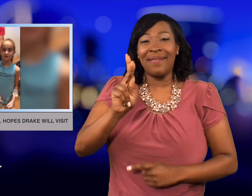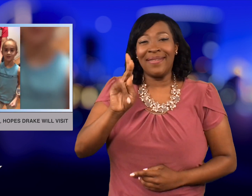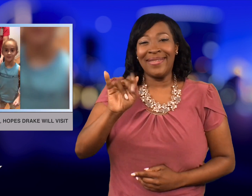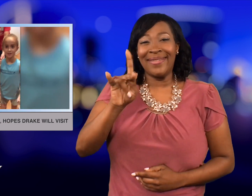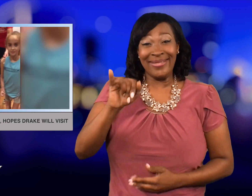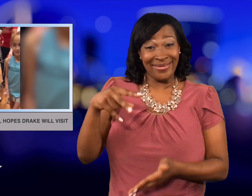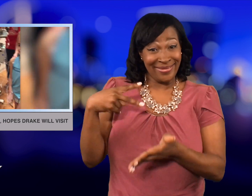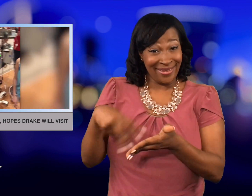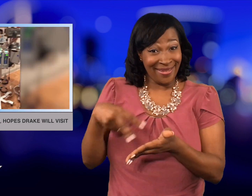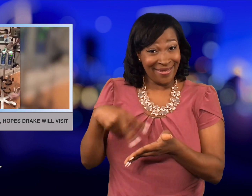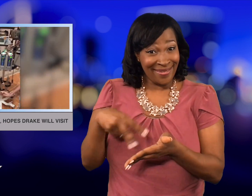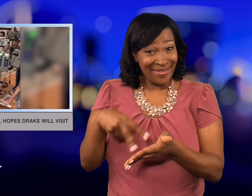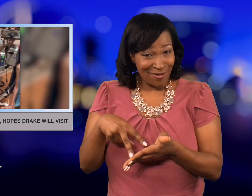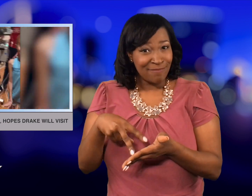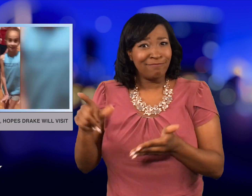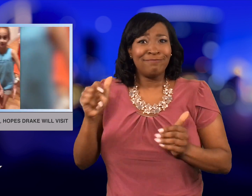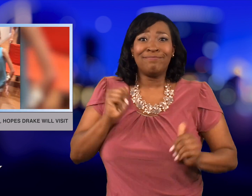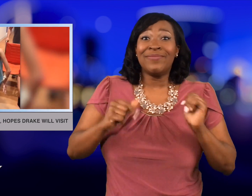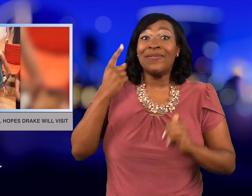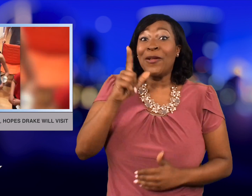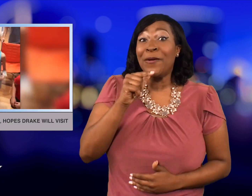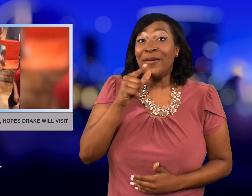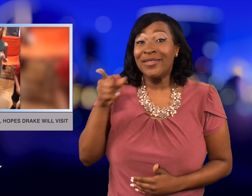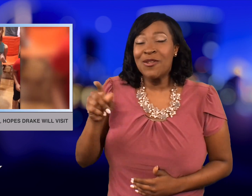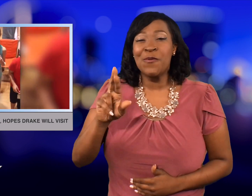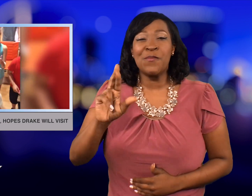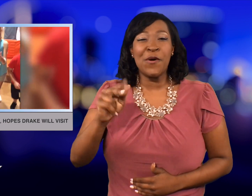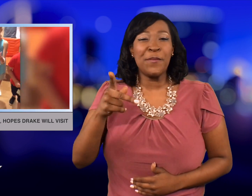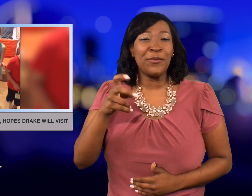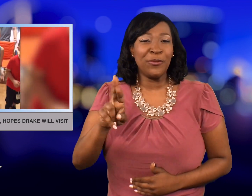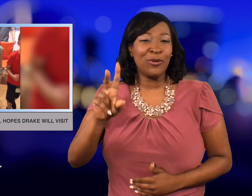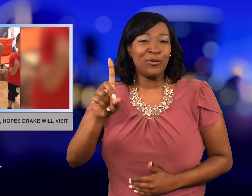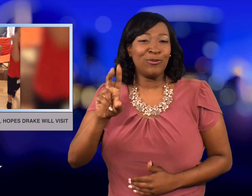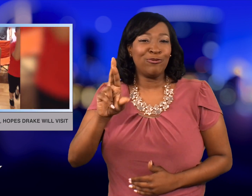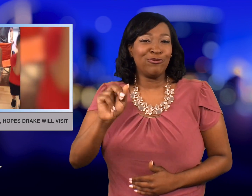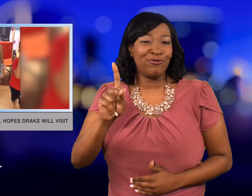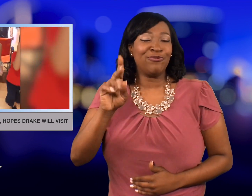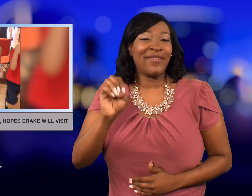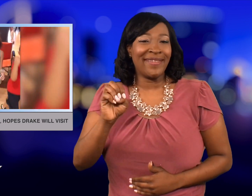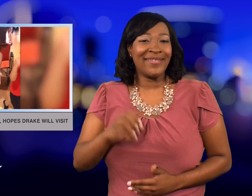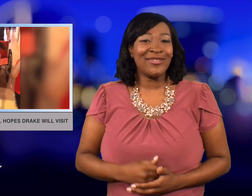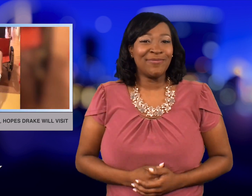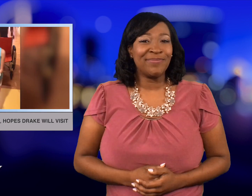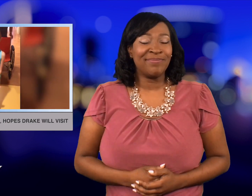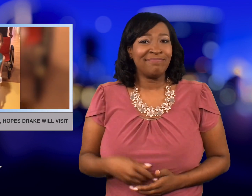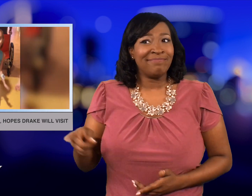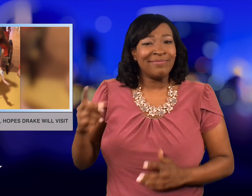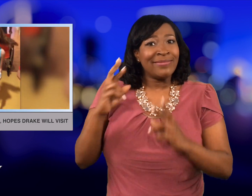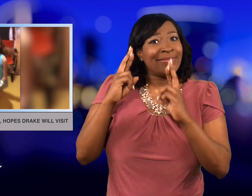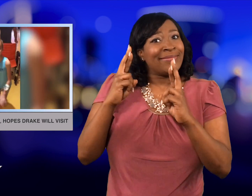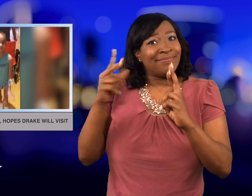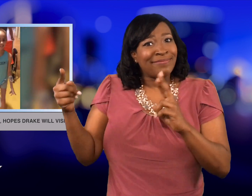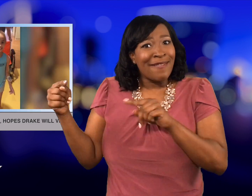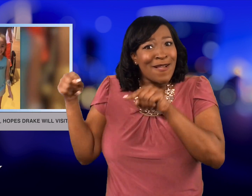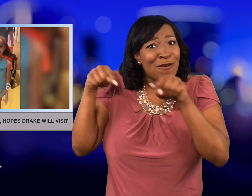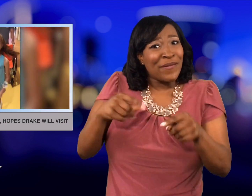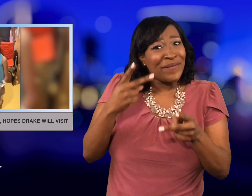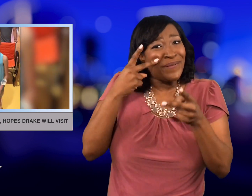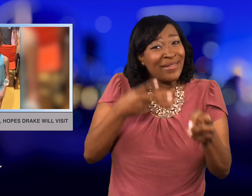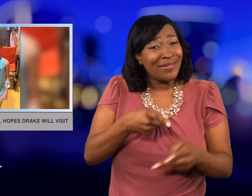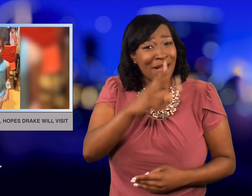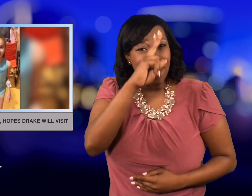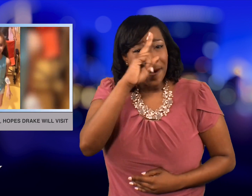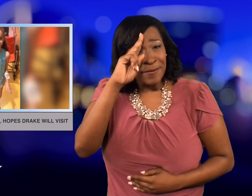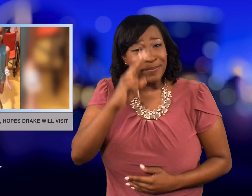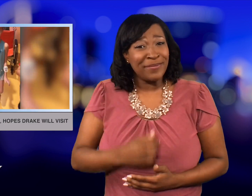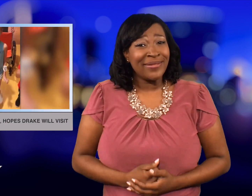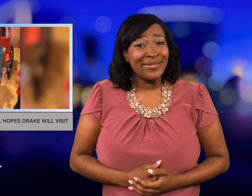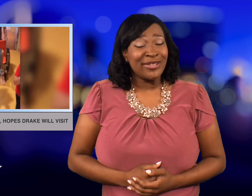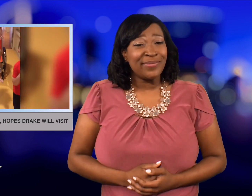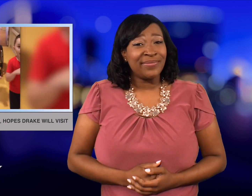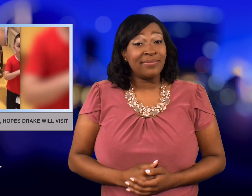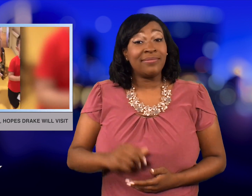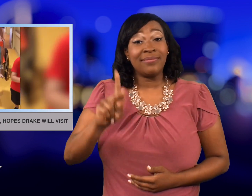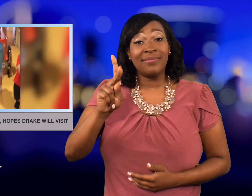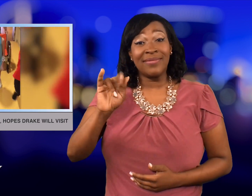"Kiki" dance for rapper Drake in the hope he would stopped by to see her.